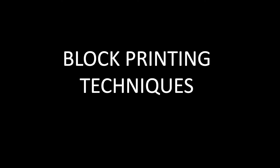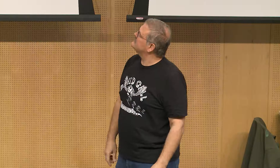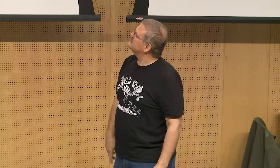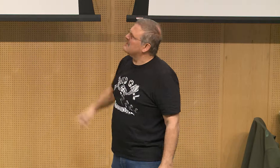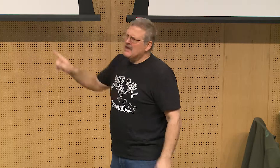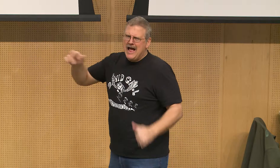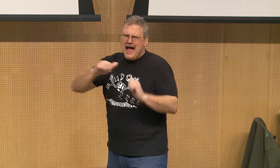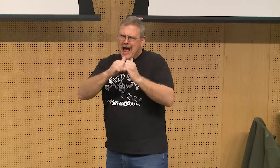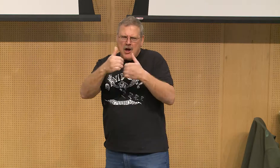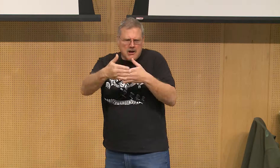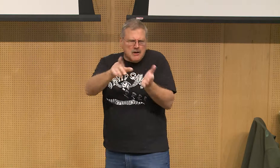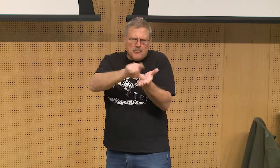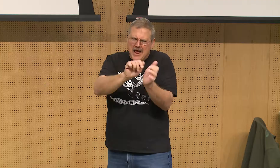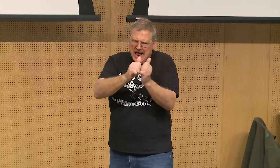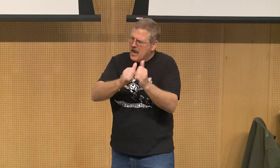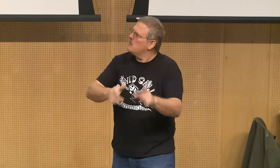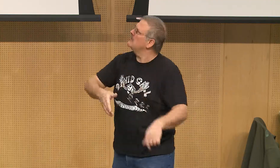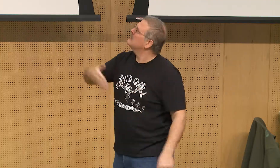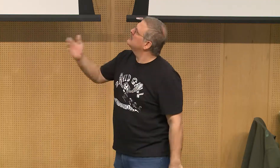So, let's start with block printing techniques.